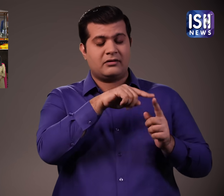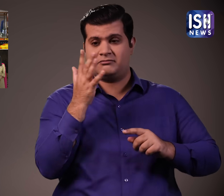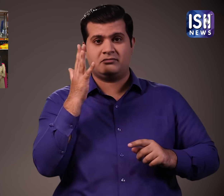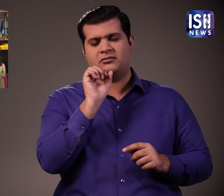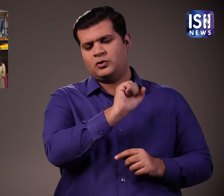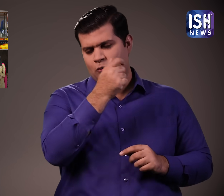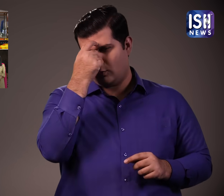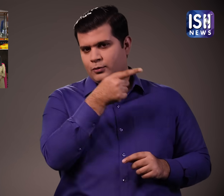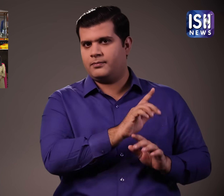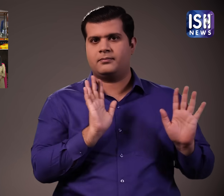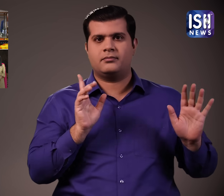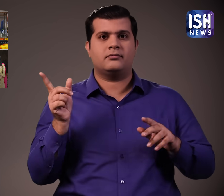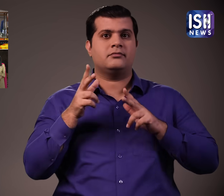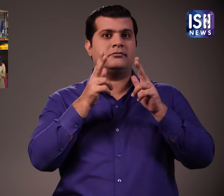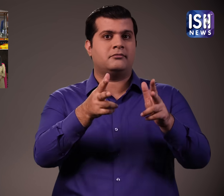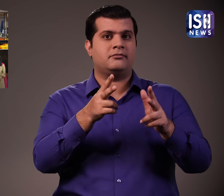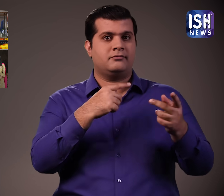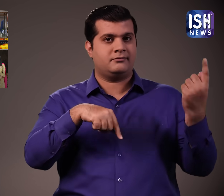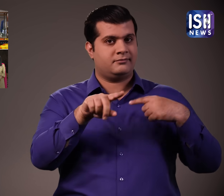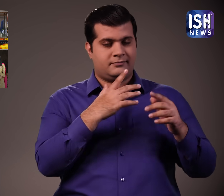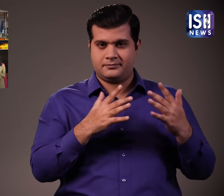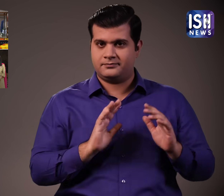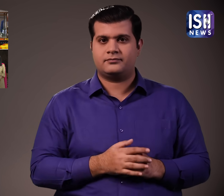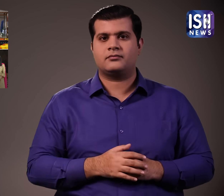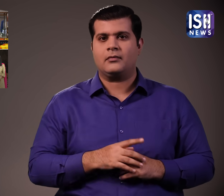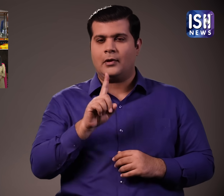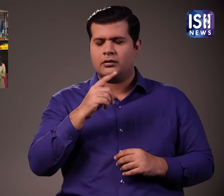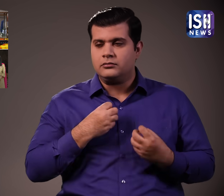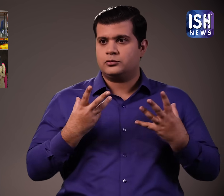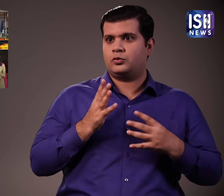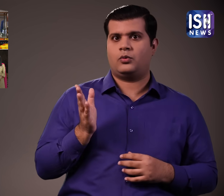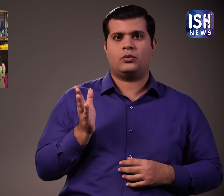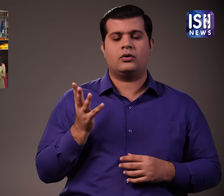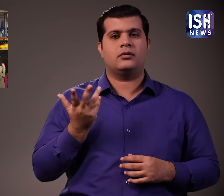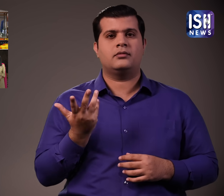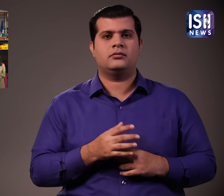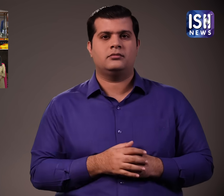If they did not come, it is their problem." There was shocking incident as well.